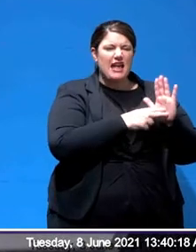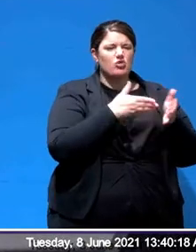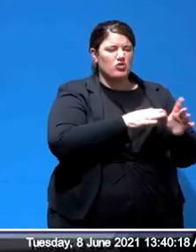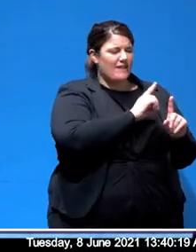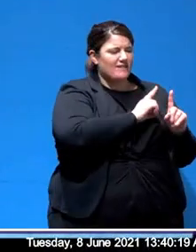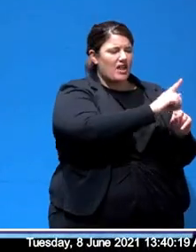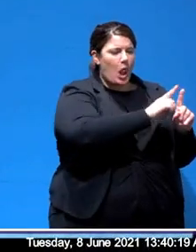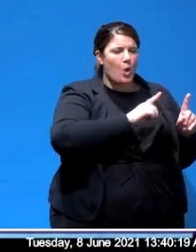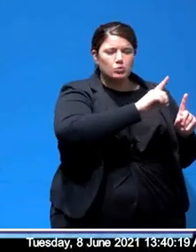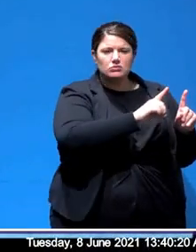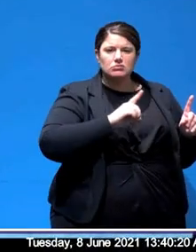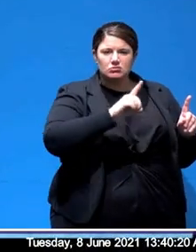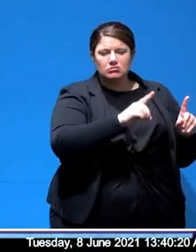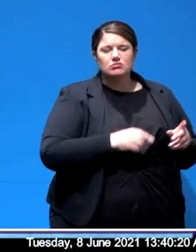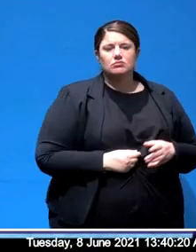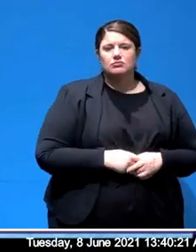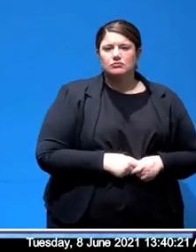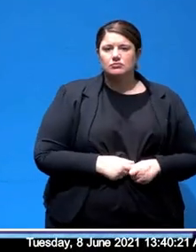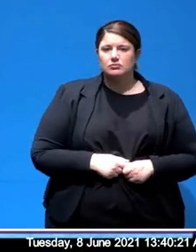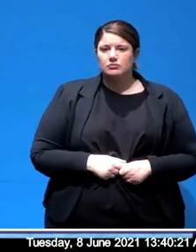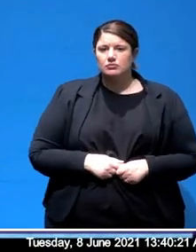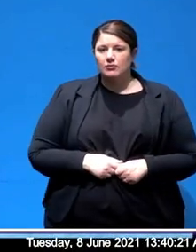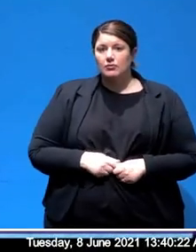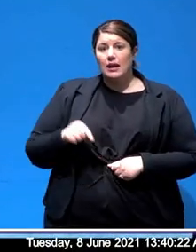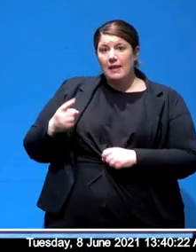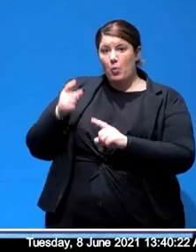Across how many houses did that supervisor float?